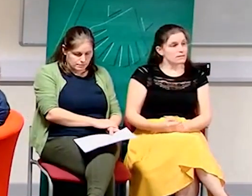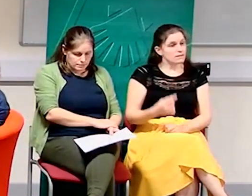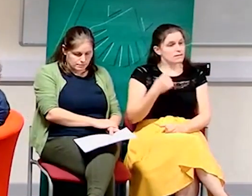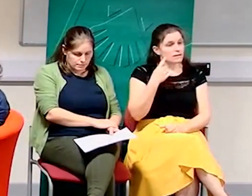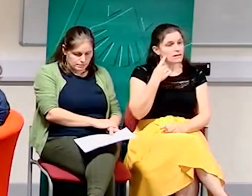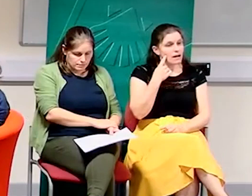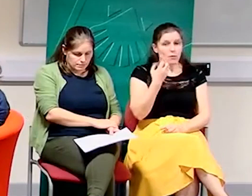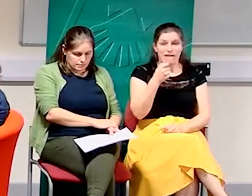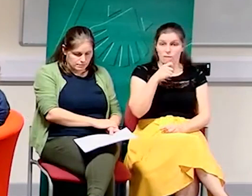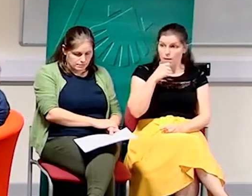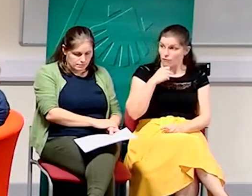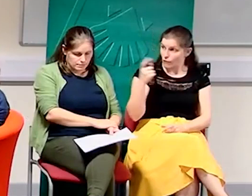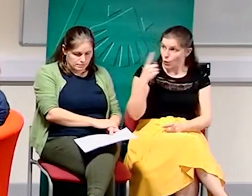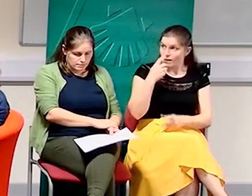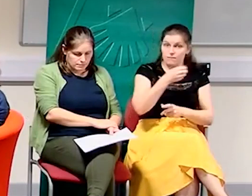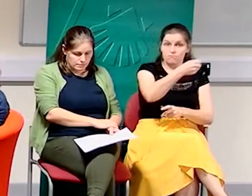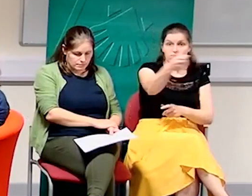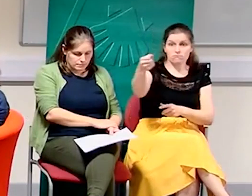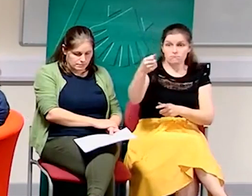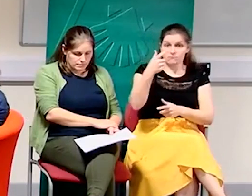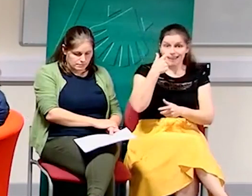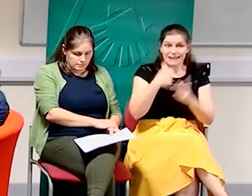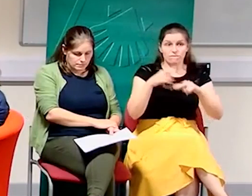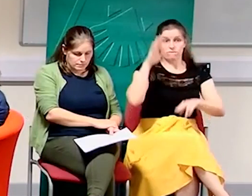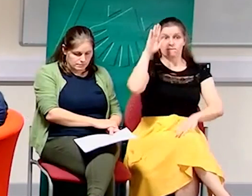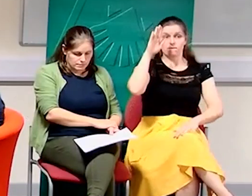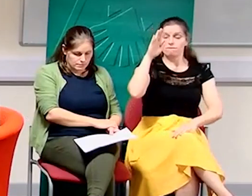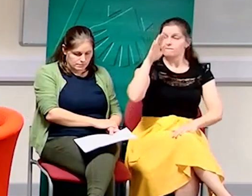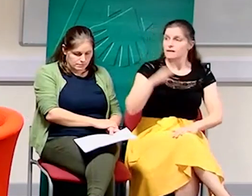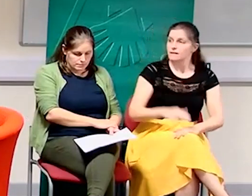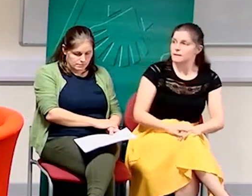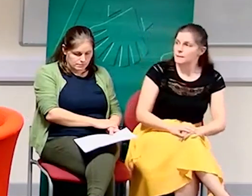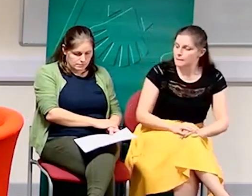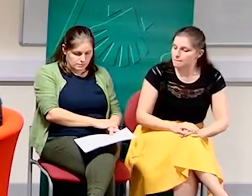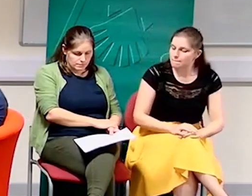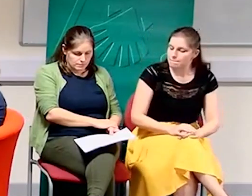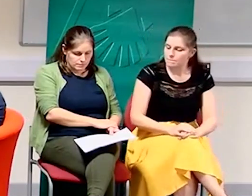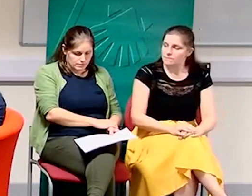a microphone that might come to you and up or if we've got and if you've got a written question